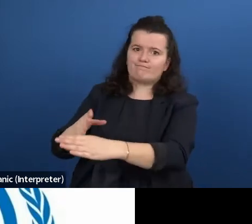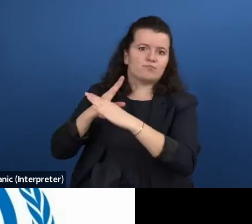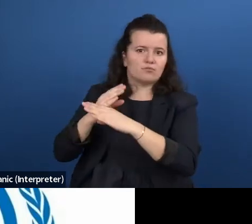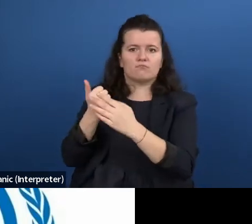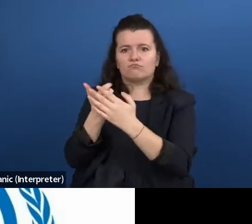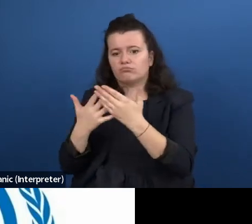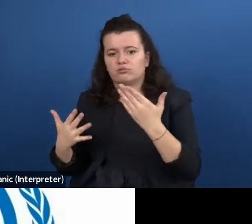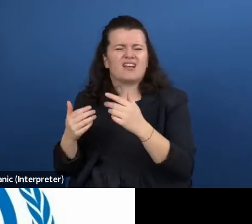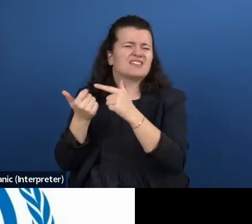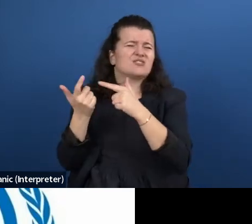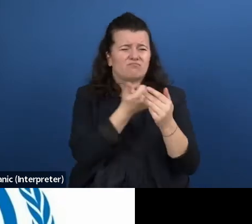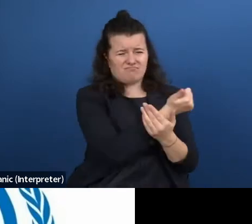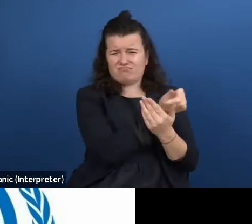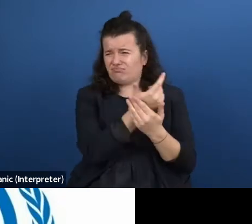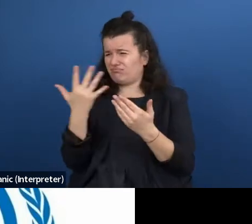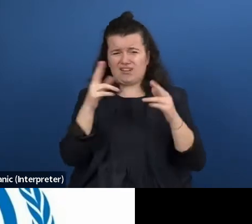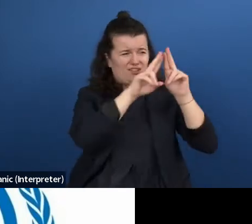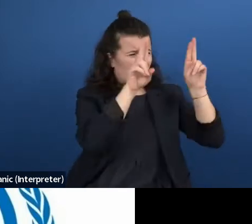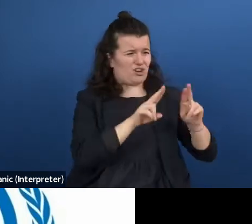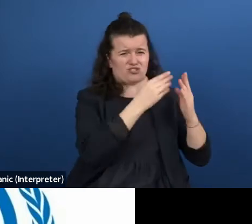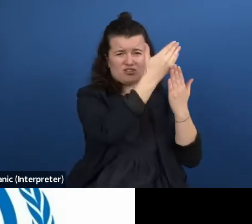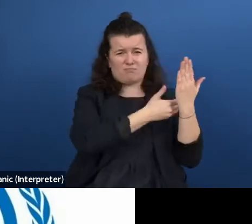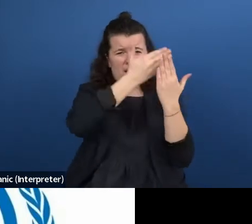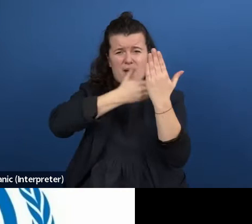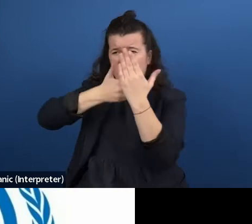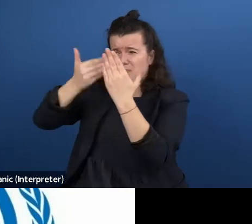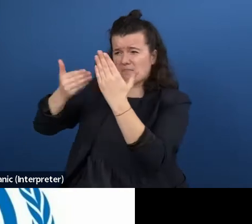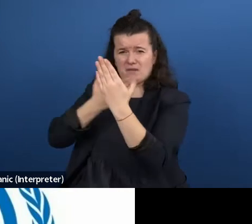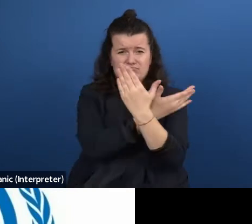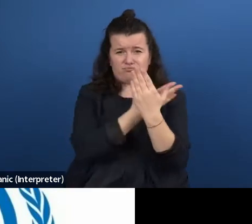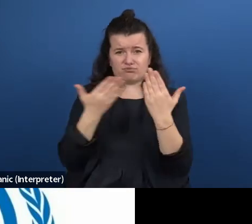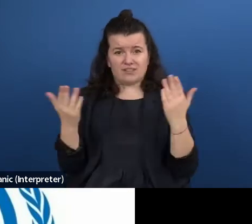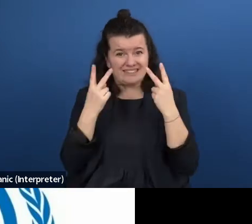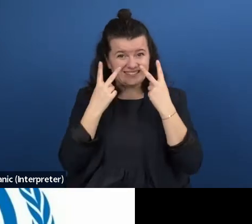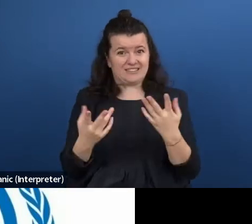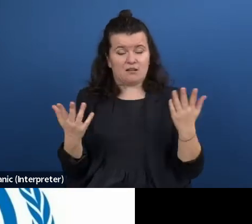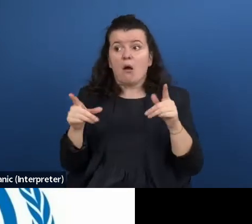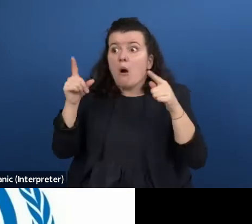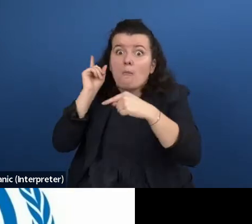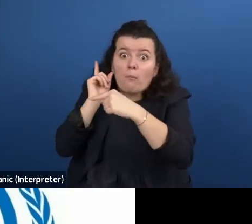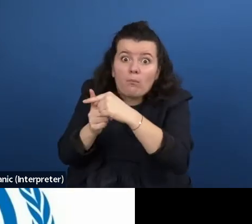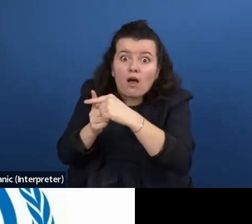Most importantly, we have the Convention on the Rights of Persons with Disabilities, the CRPD,